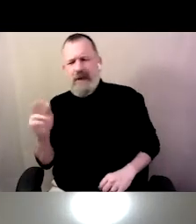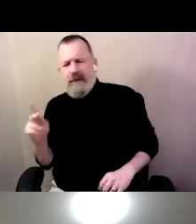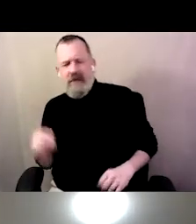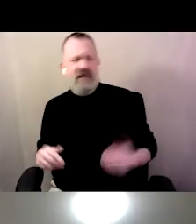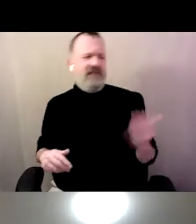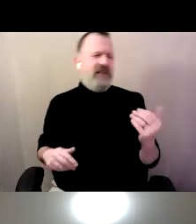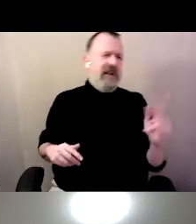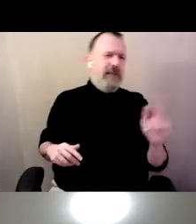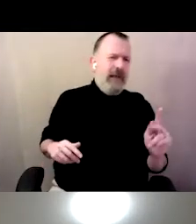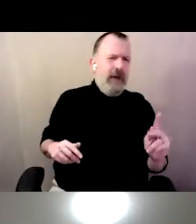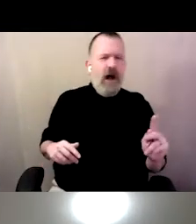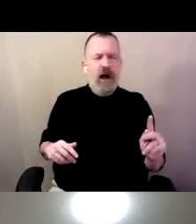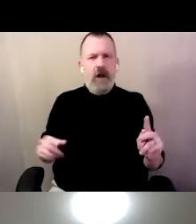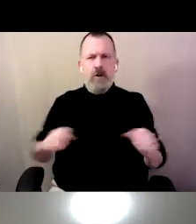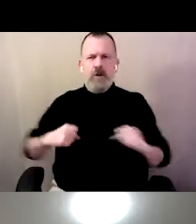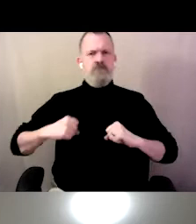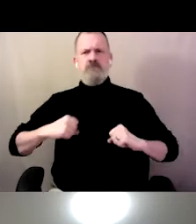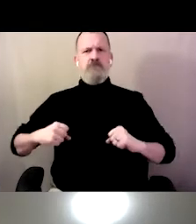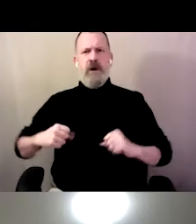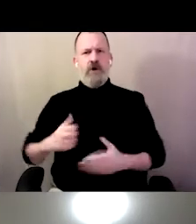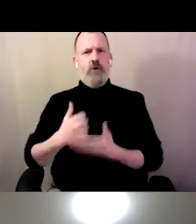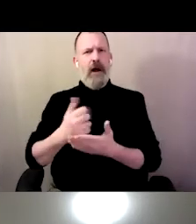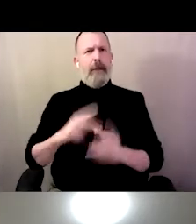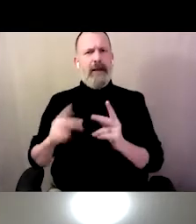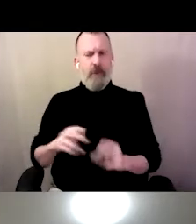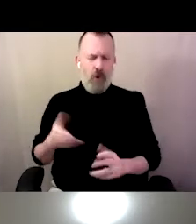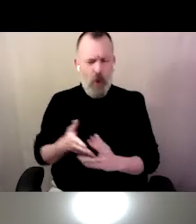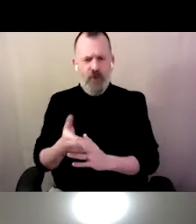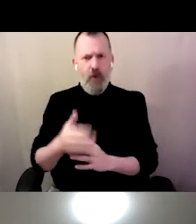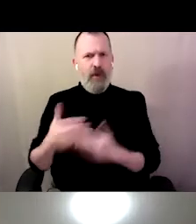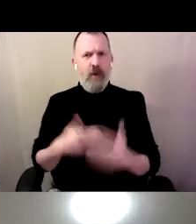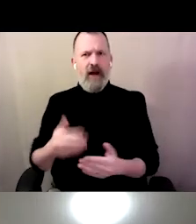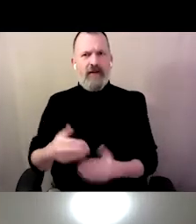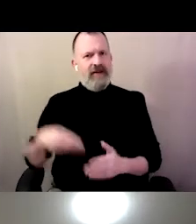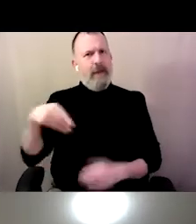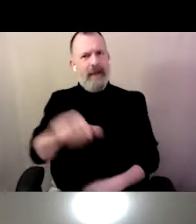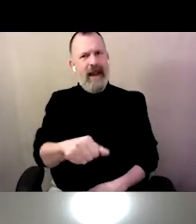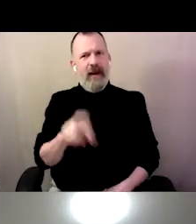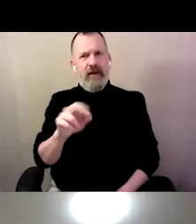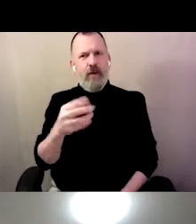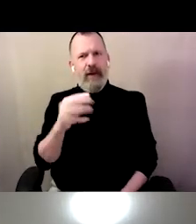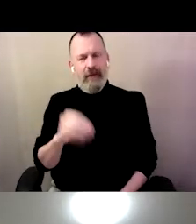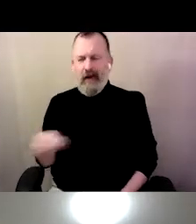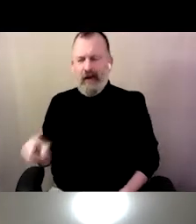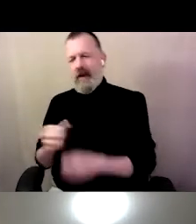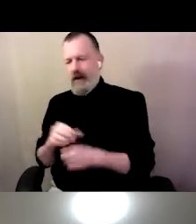stood up over the years to help people go through the process of paying a ransom. CalebBarlow: And they get the bitcoin and they take the money and they move it.